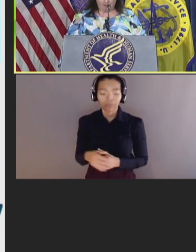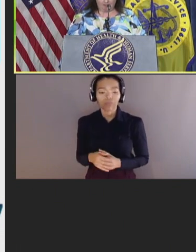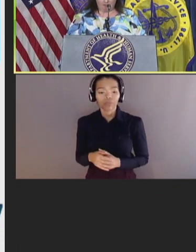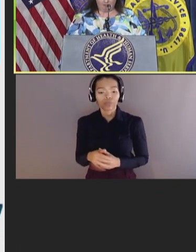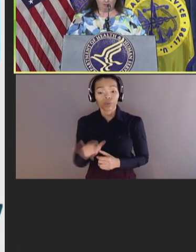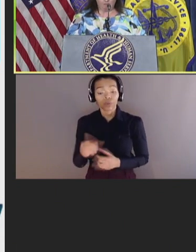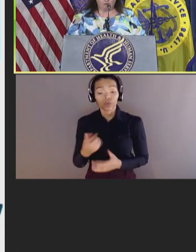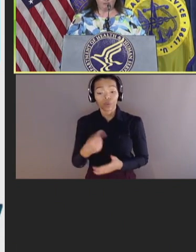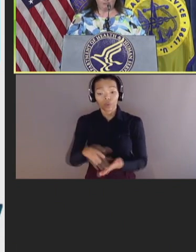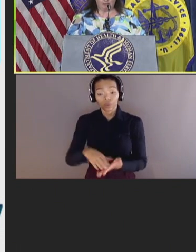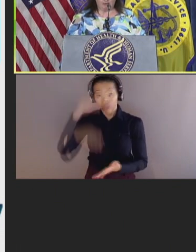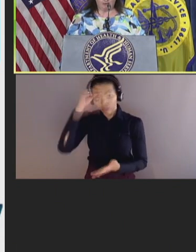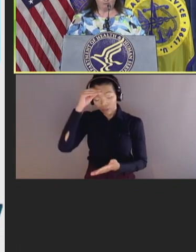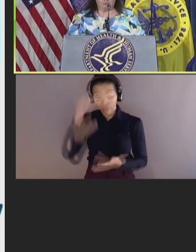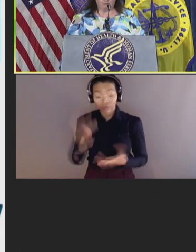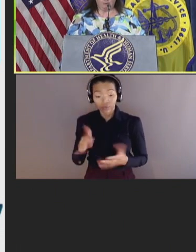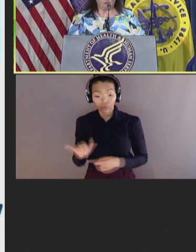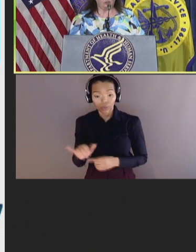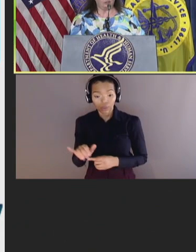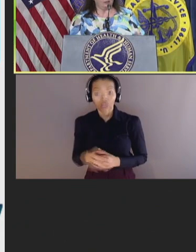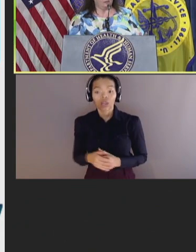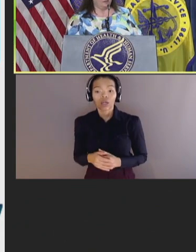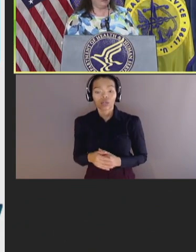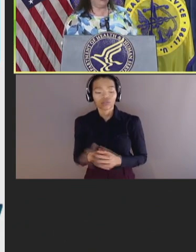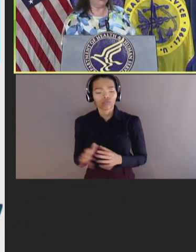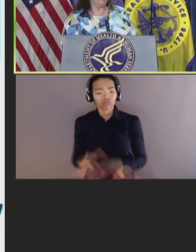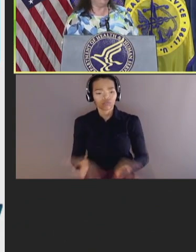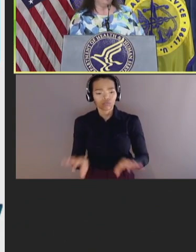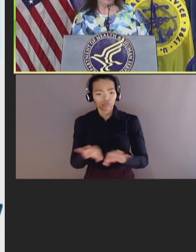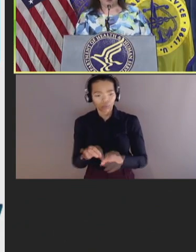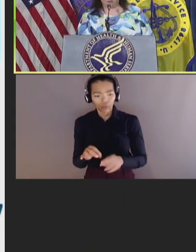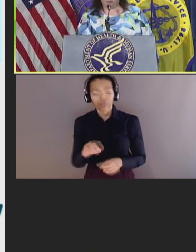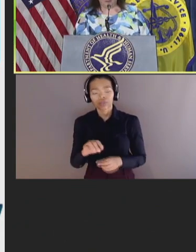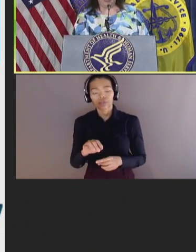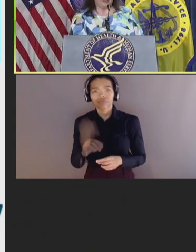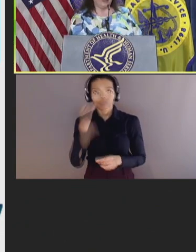it's really important to have -- when you're starting out with a program, to have some